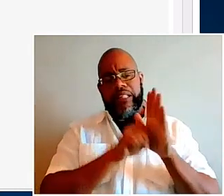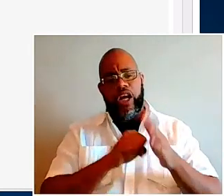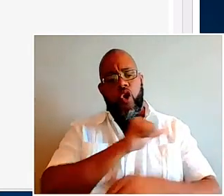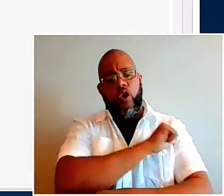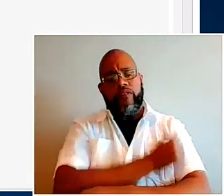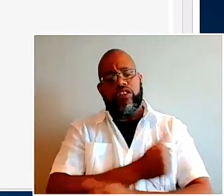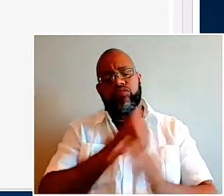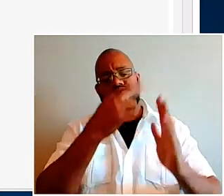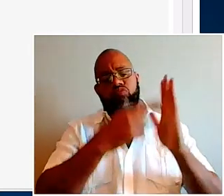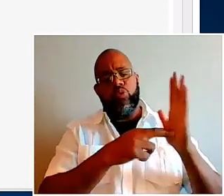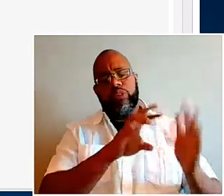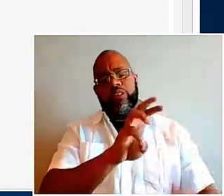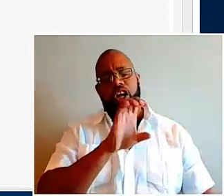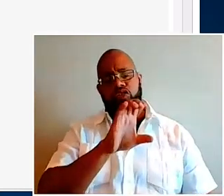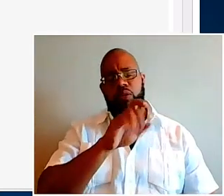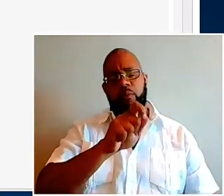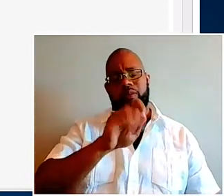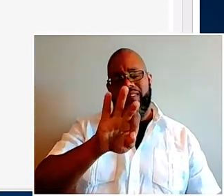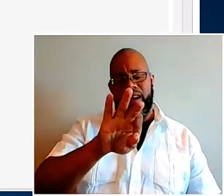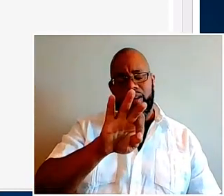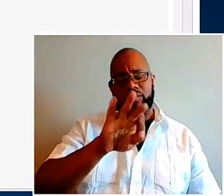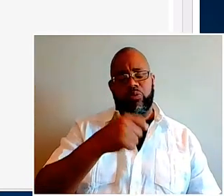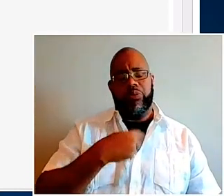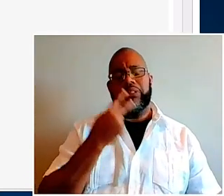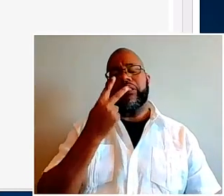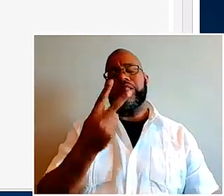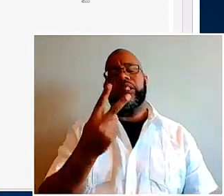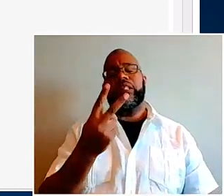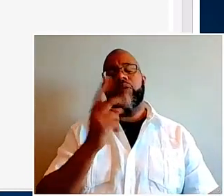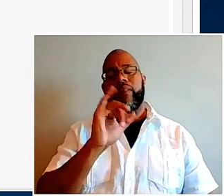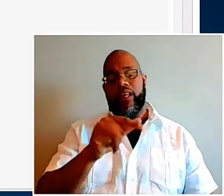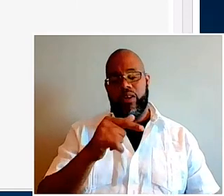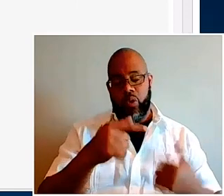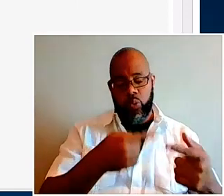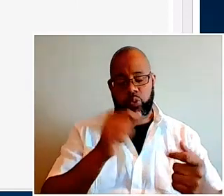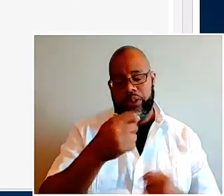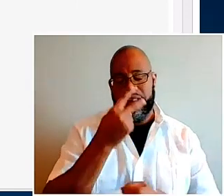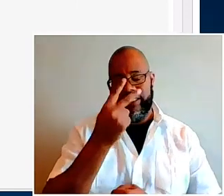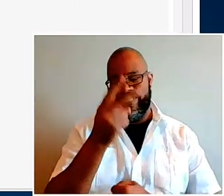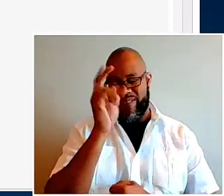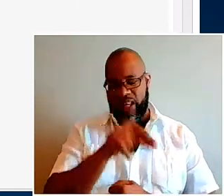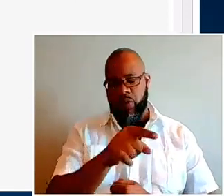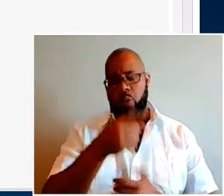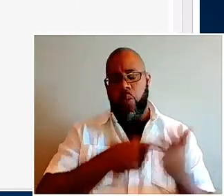600.9. So we'll see where that goes. And you can see there what we've done in